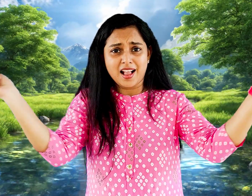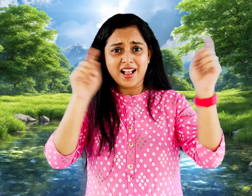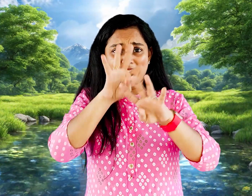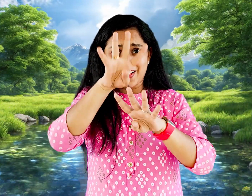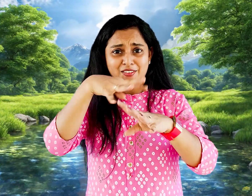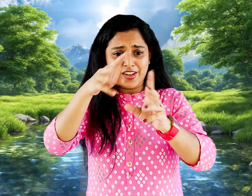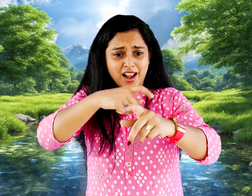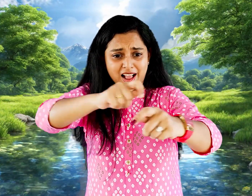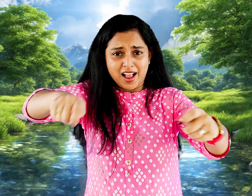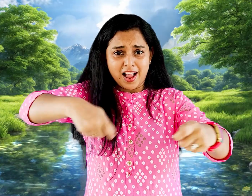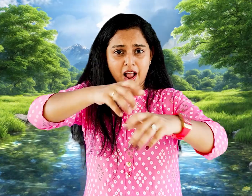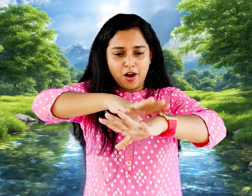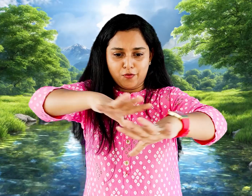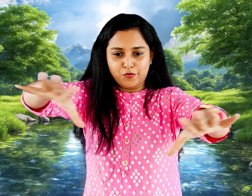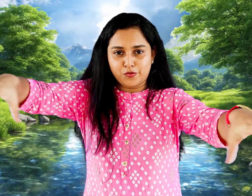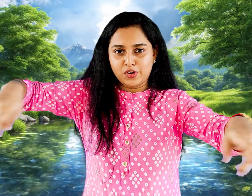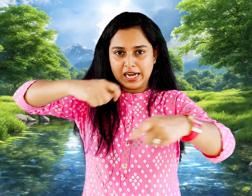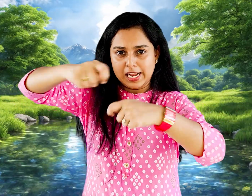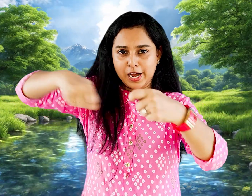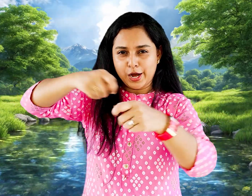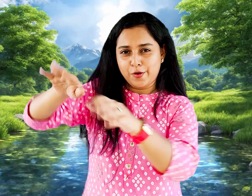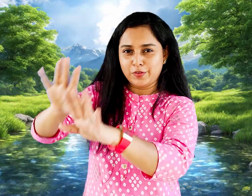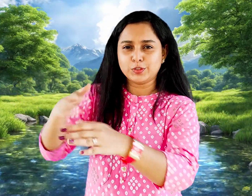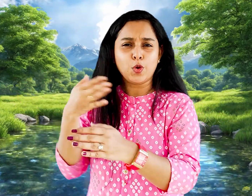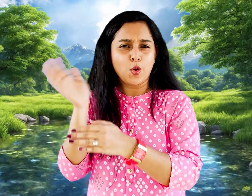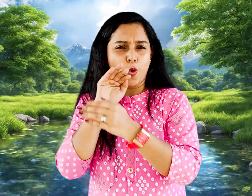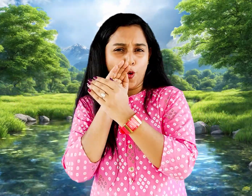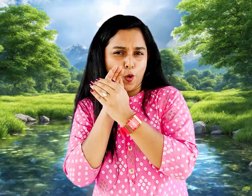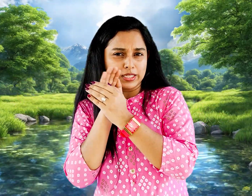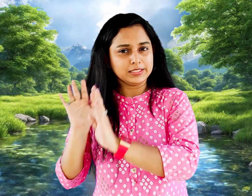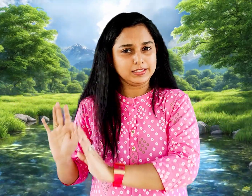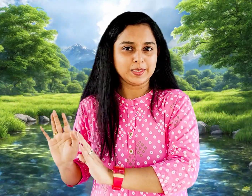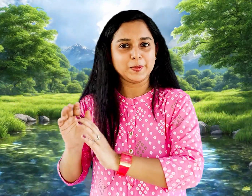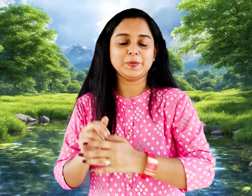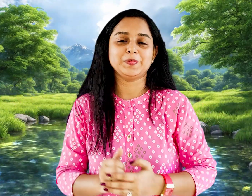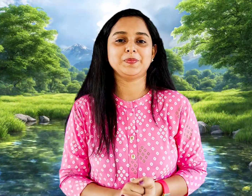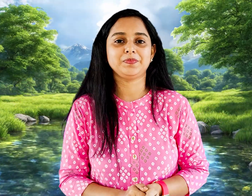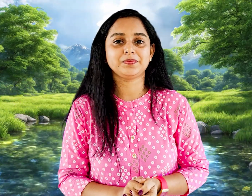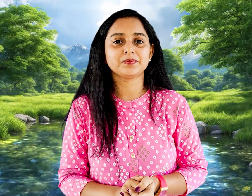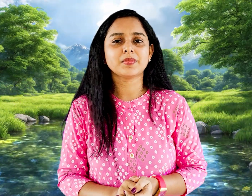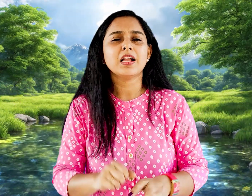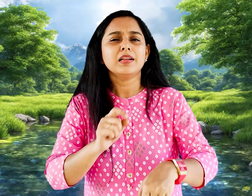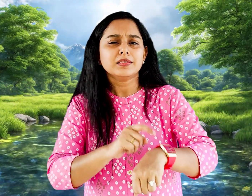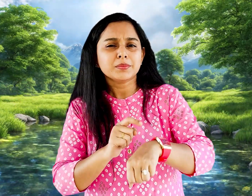He gathered a multitude of feathered creatures, each more colorful than the last.